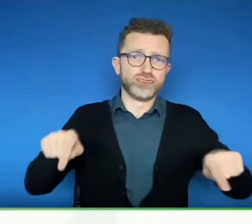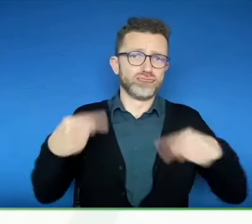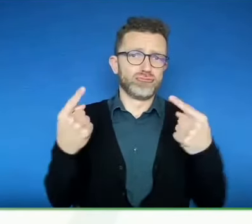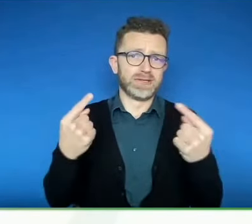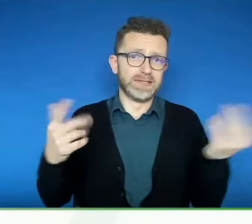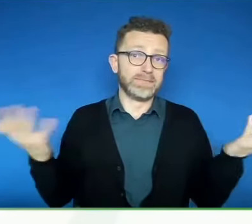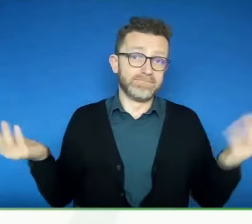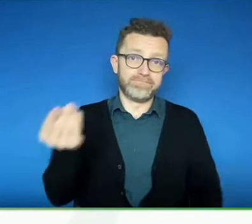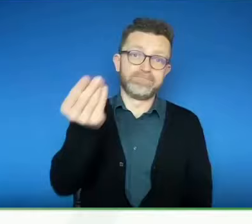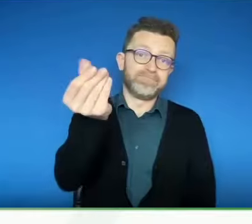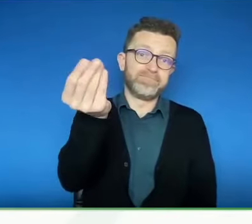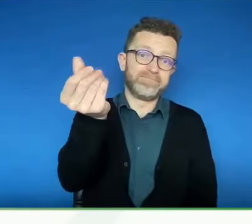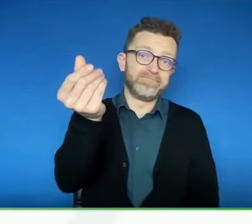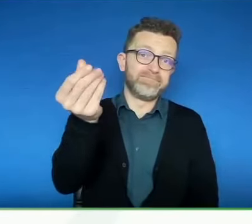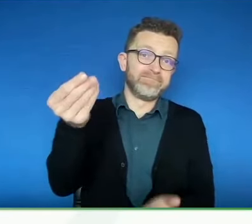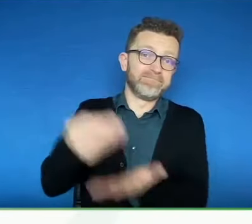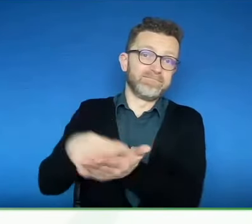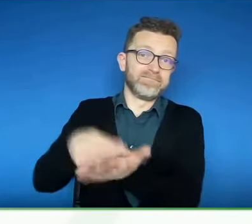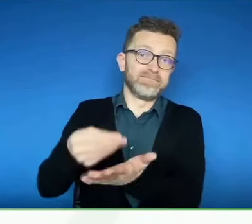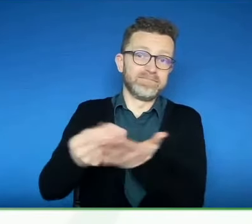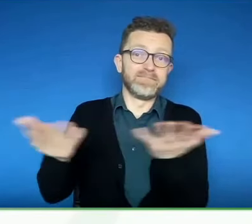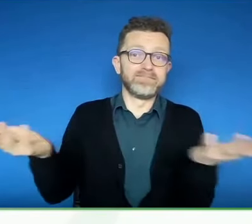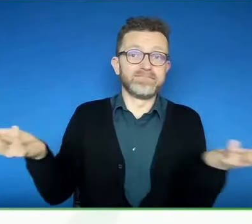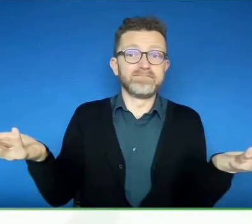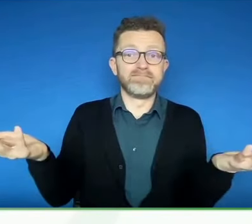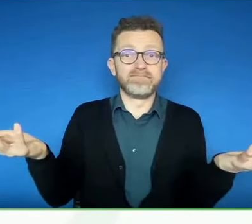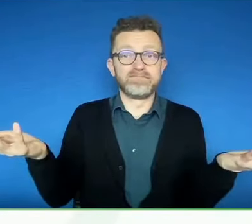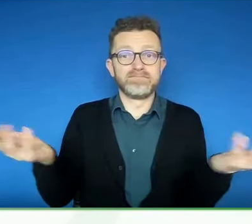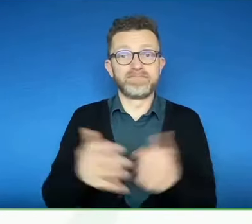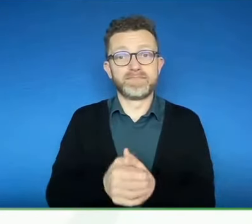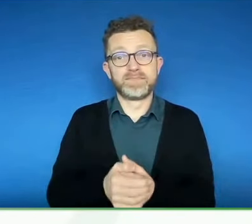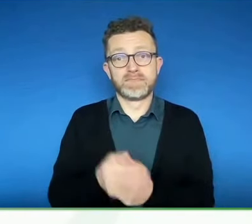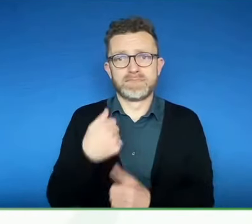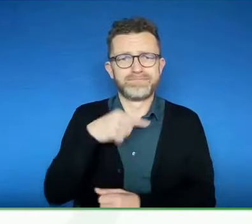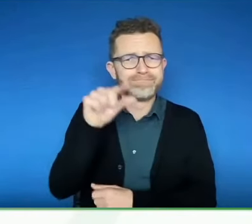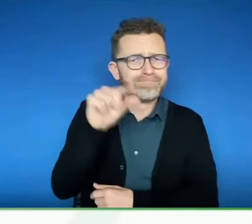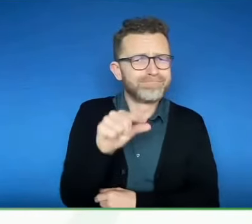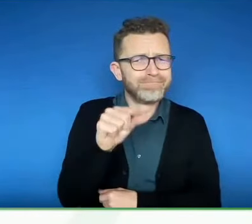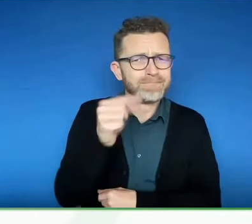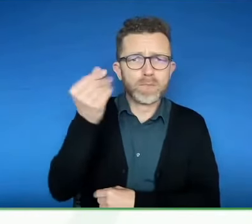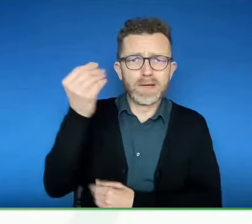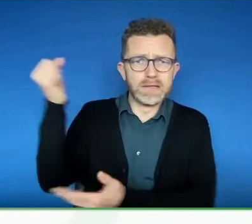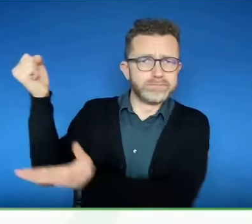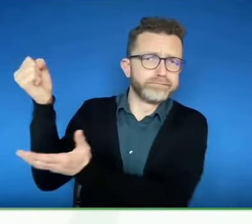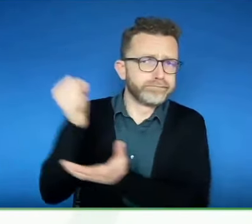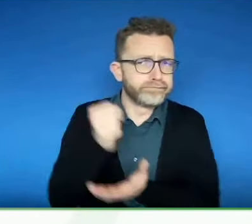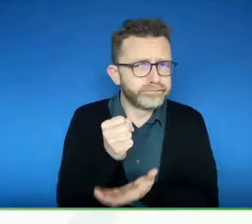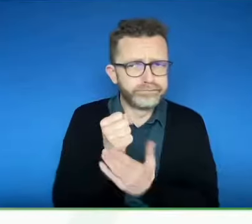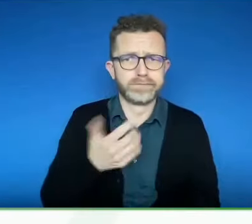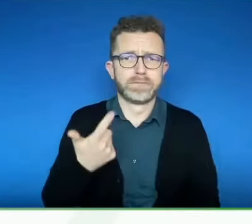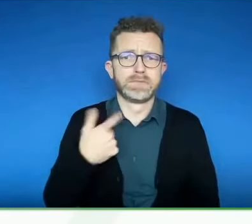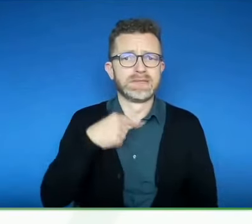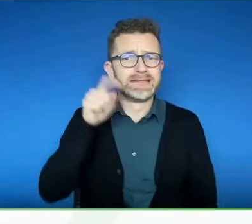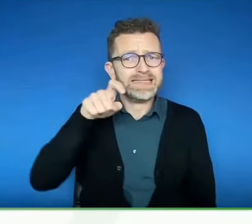notices that we can subscribe and try to gain this investment.